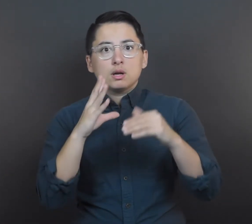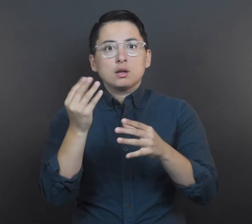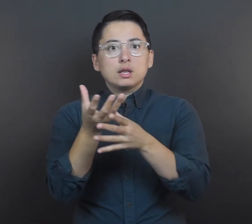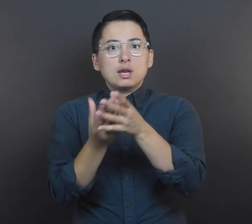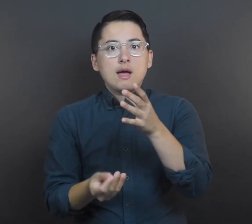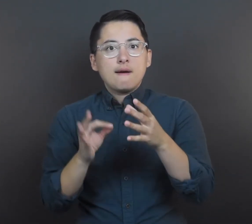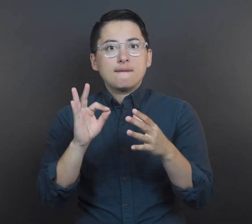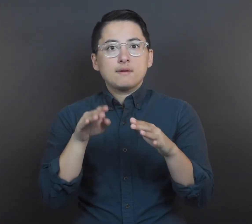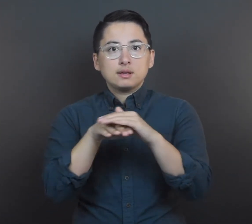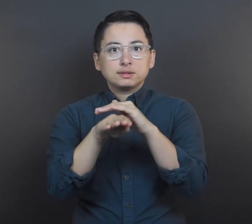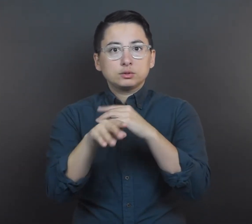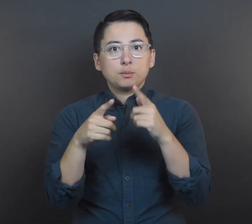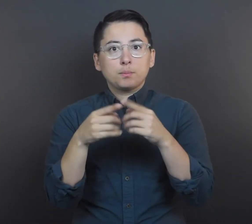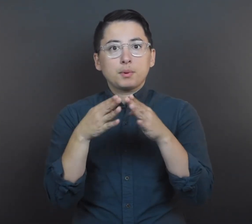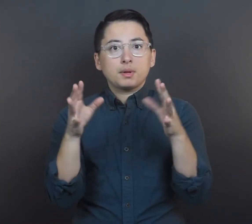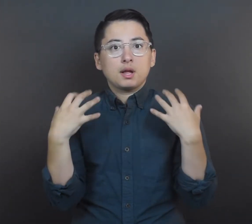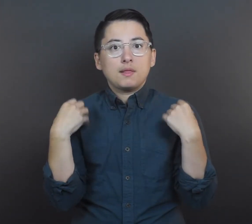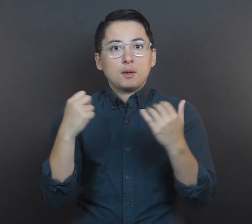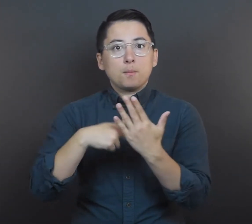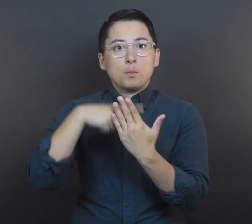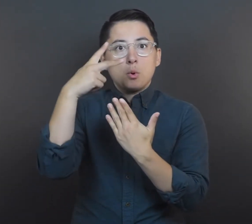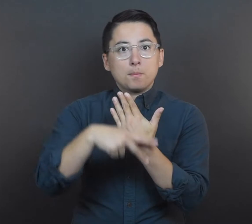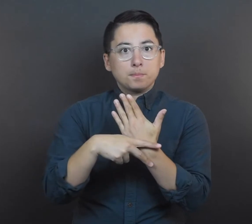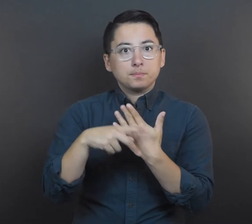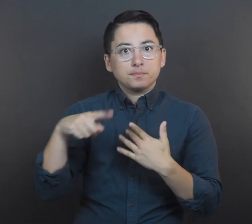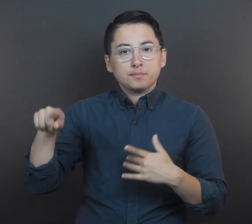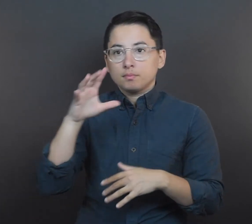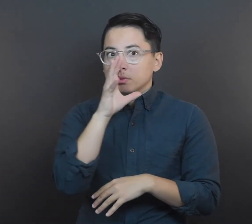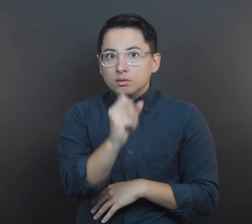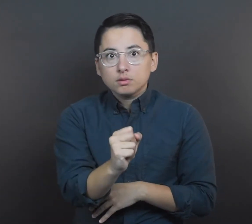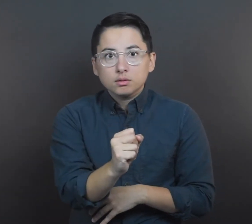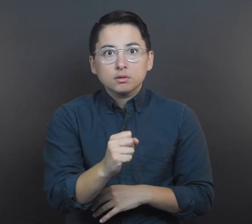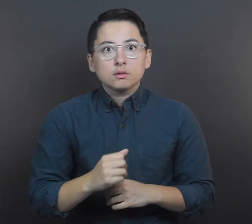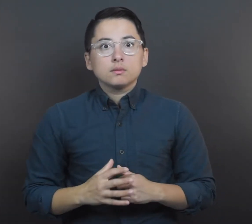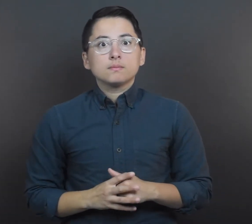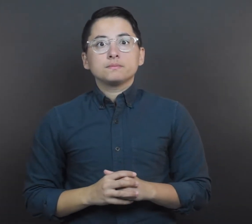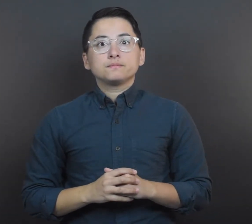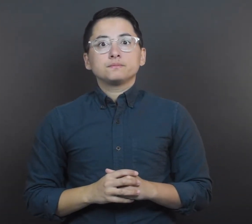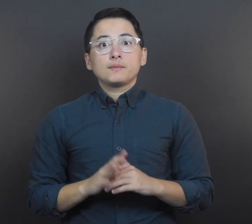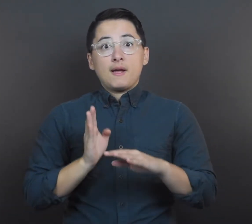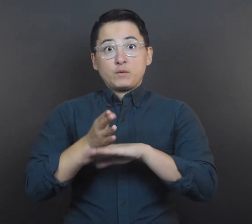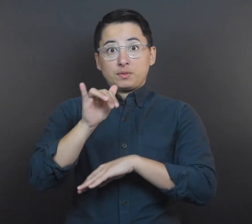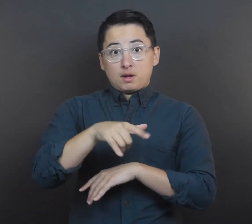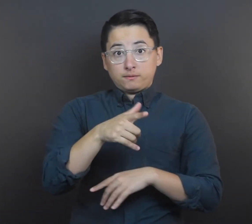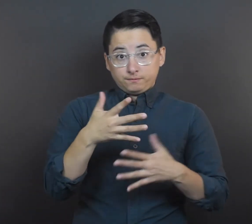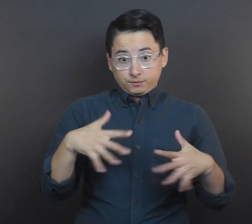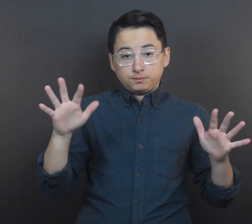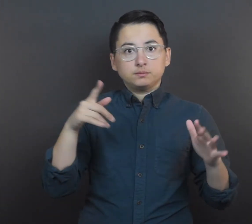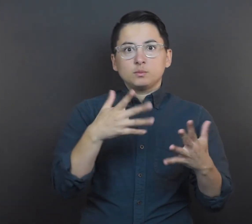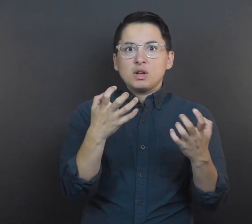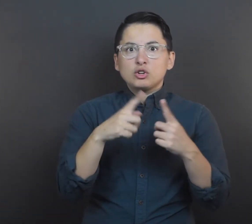and a lack of access to public health programs caught her attention. After that,